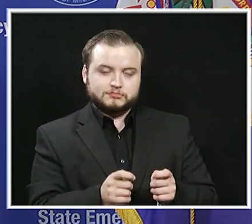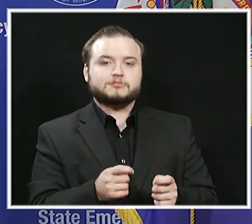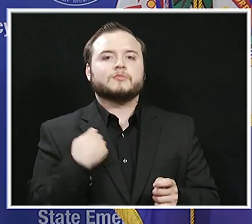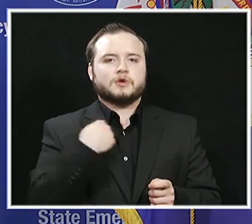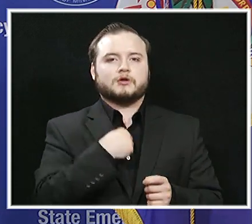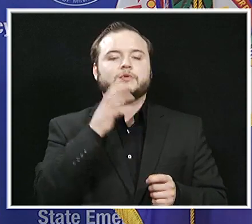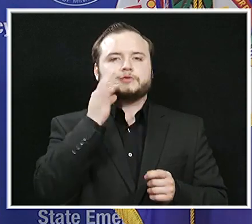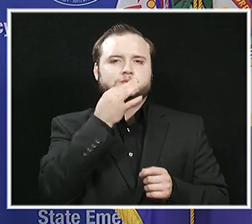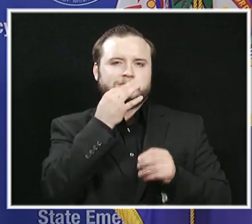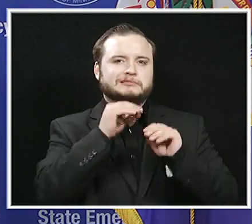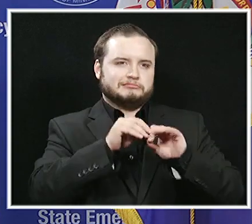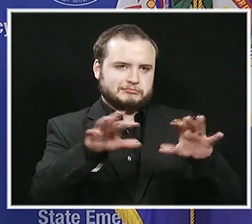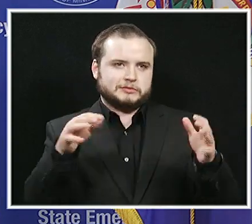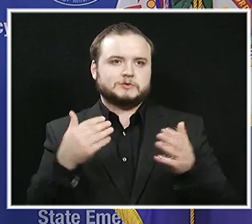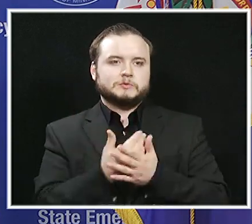think we're close to that, to getting them.